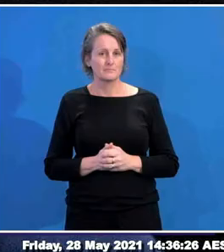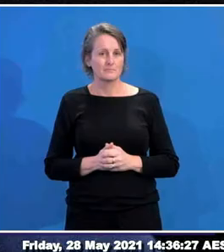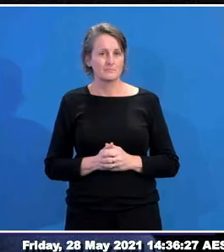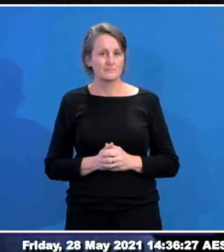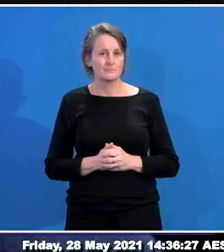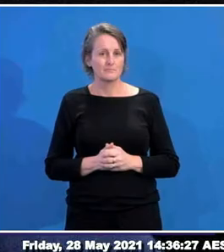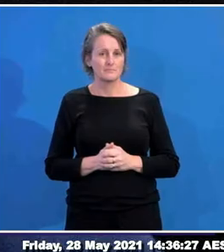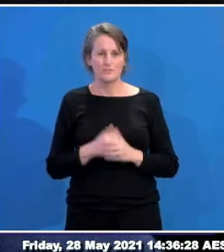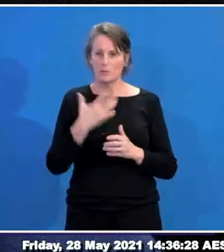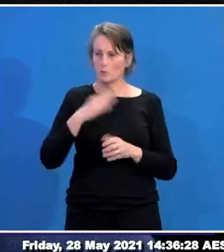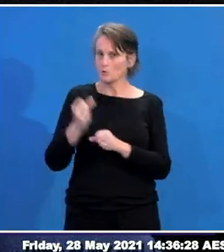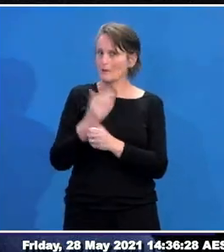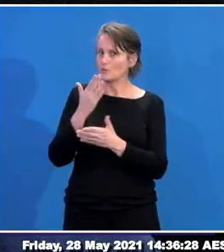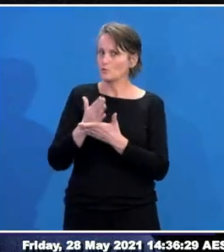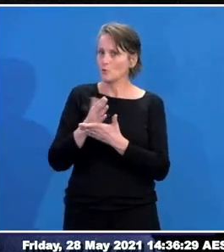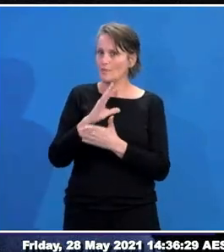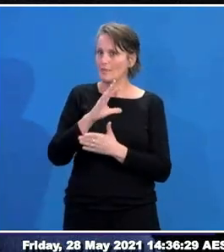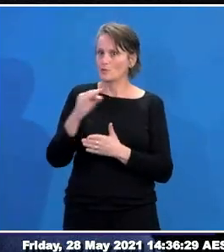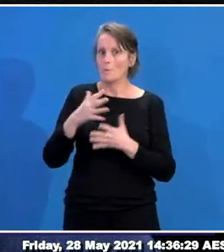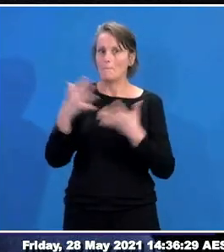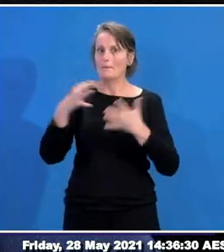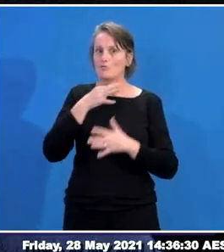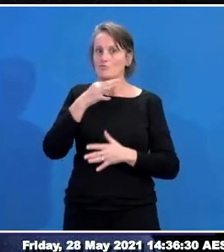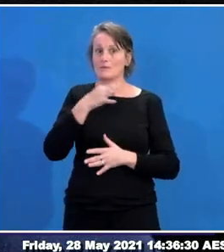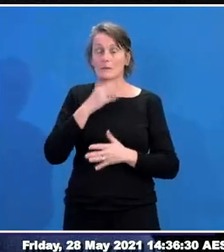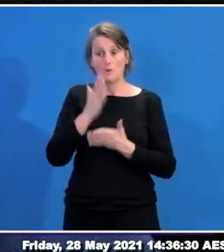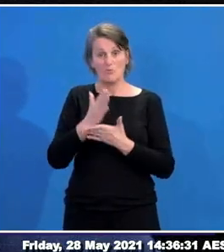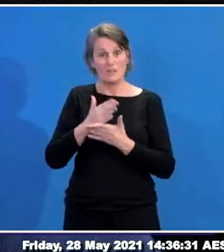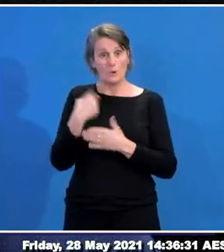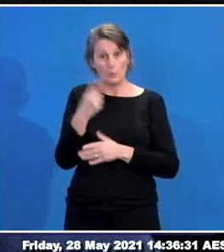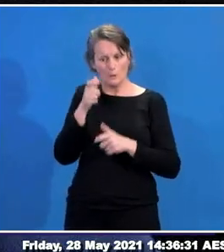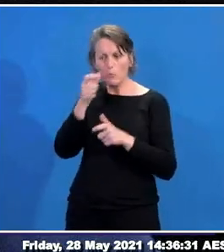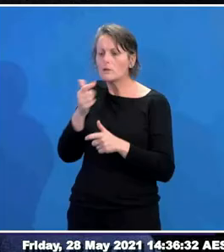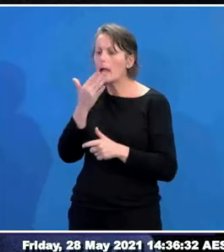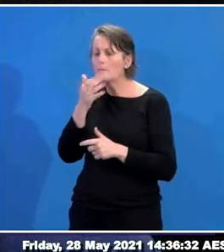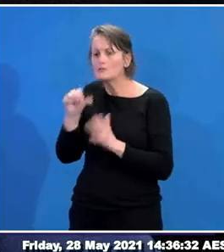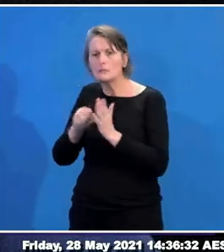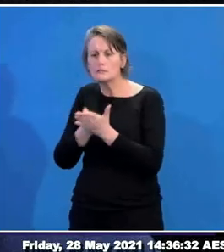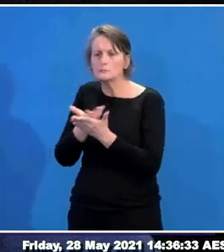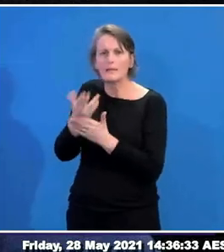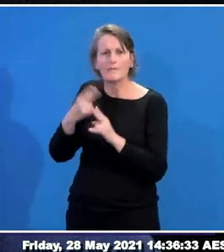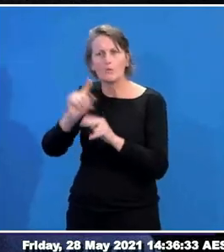risk and conflict in all of that. We do not monitor the spend of an organisation on those things that